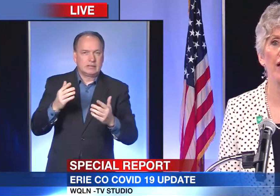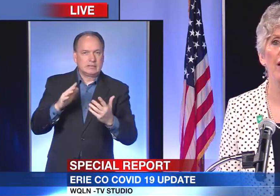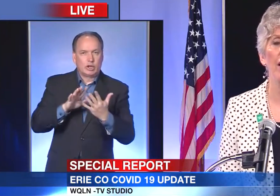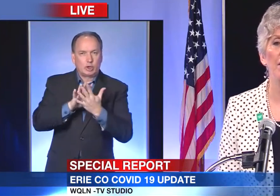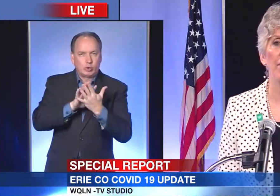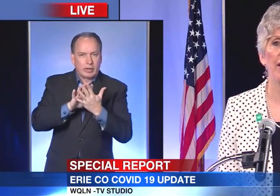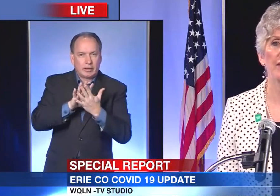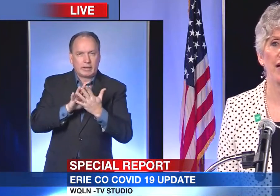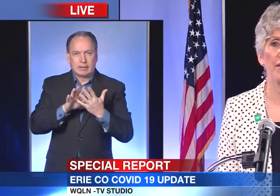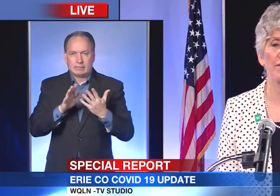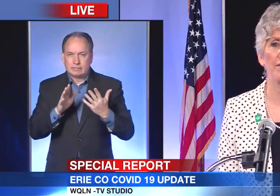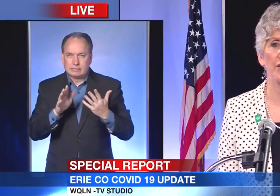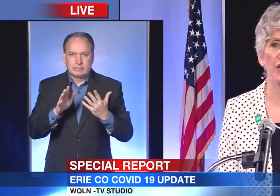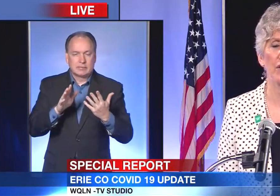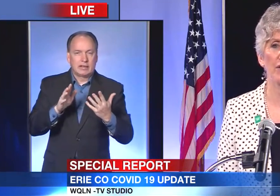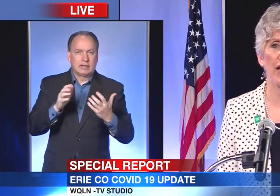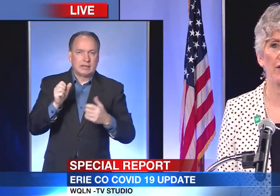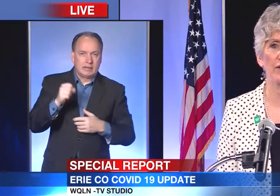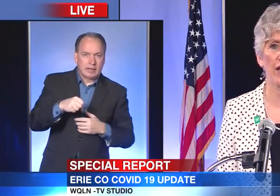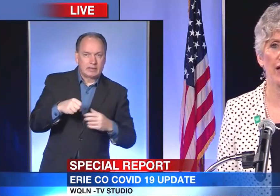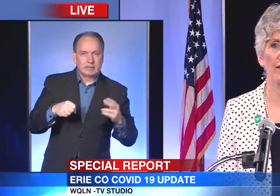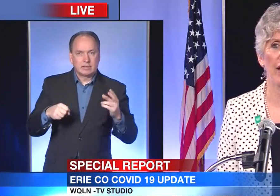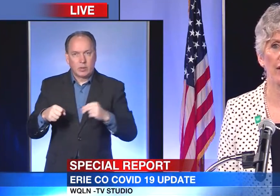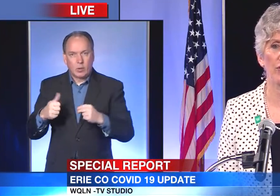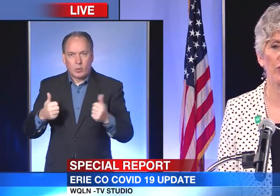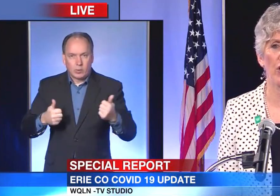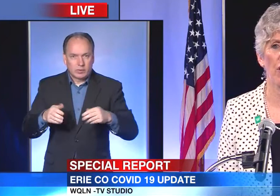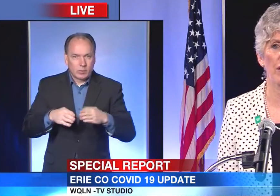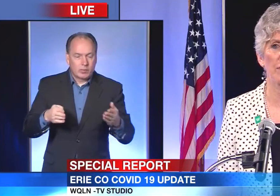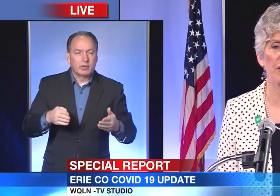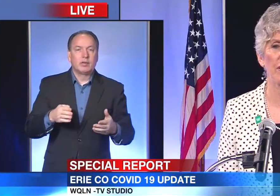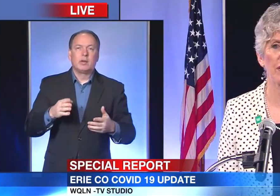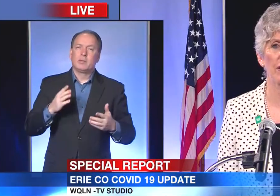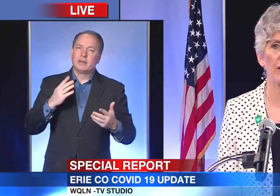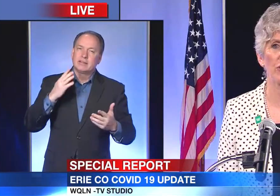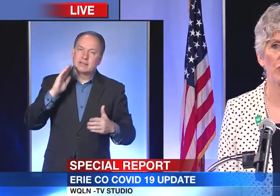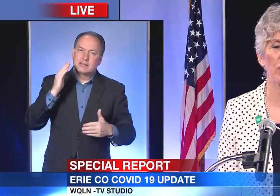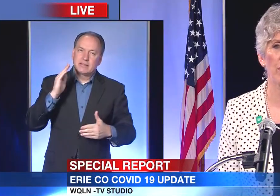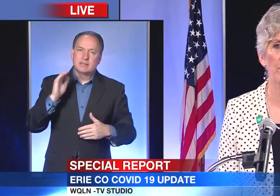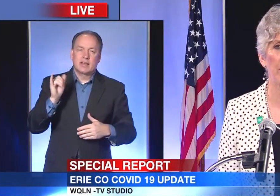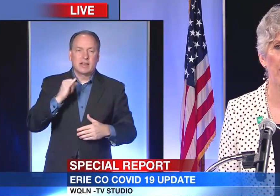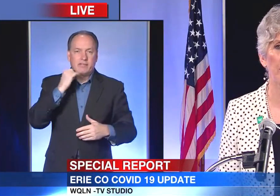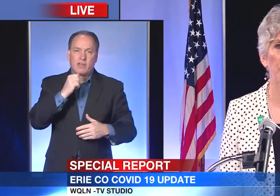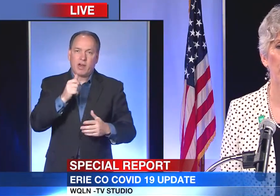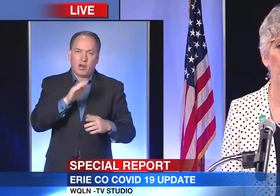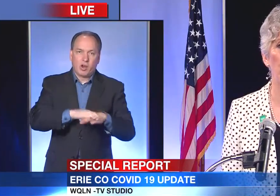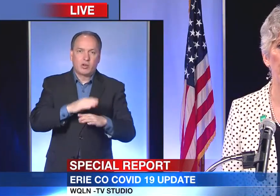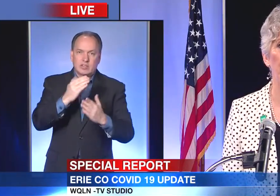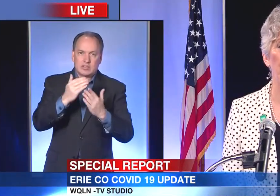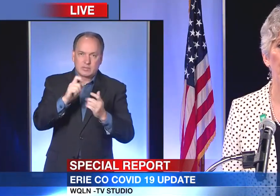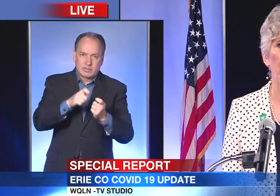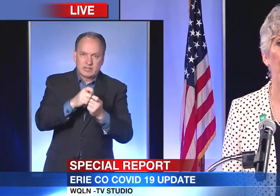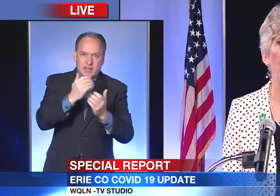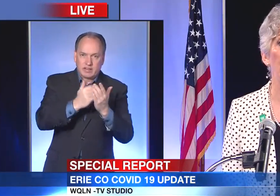ON SOME SPECIFIC BUSINESSES THAT SEEM TO BE MAYBE A LITTLE BIT IN THE GRAY AREA, BUT, YOU KNOW, IT SOUNDS LIKE IF YOU'RE NOT ON A